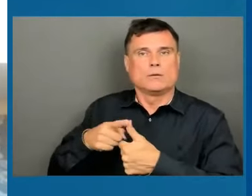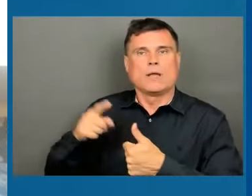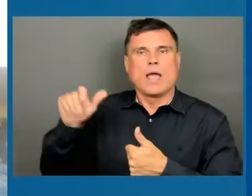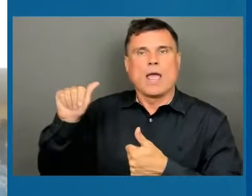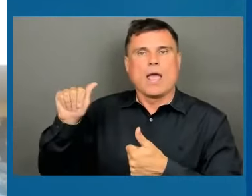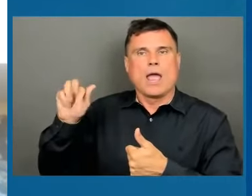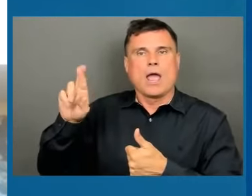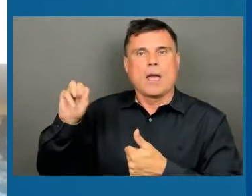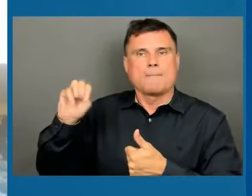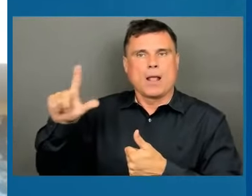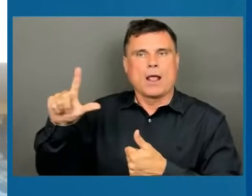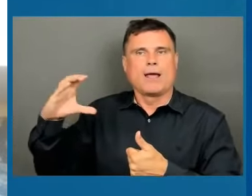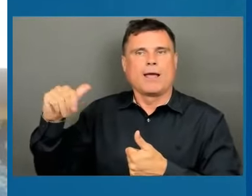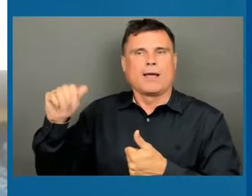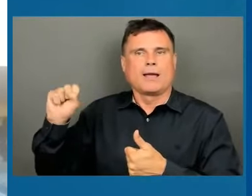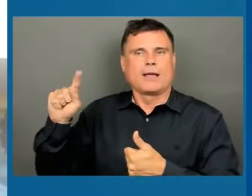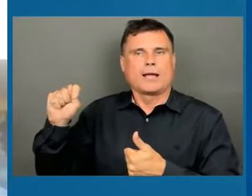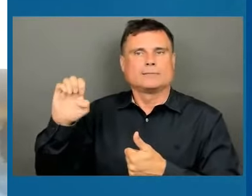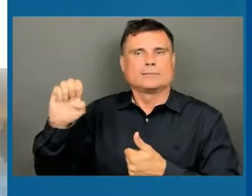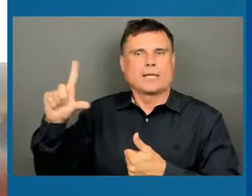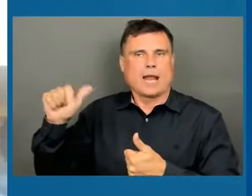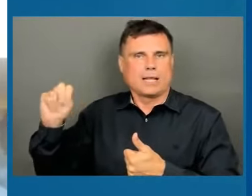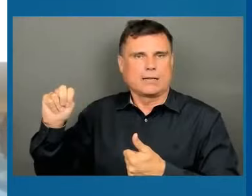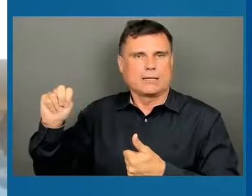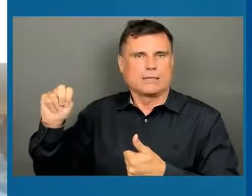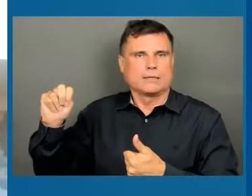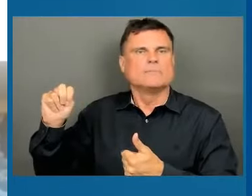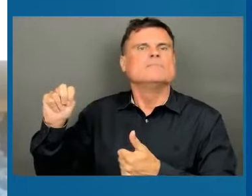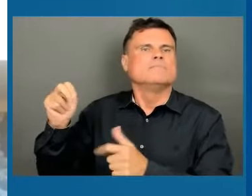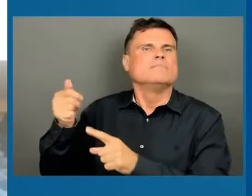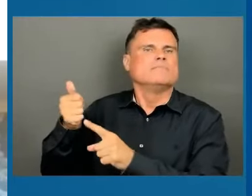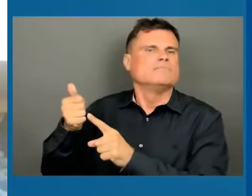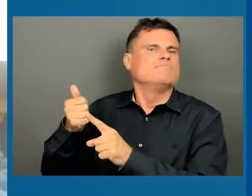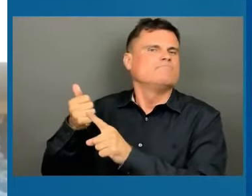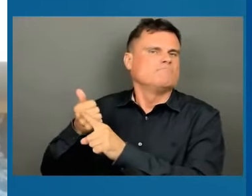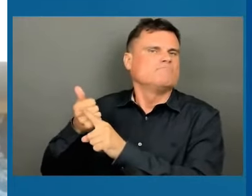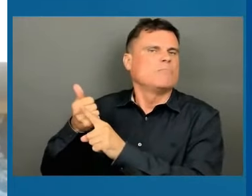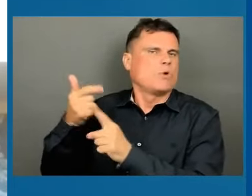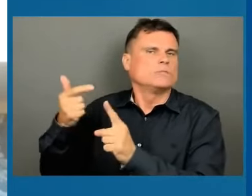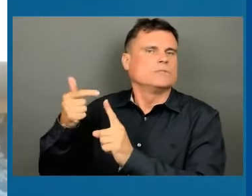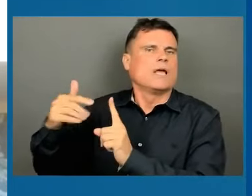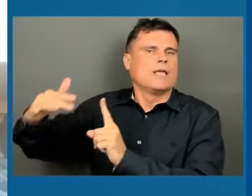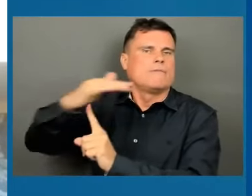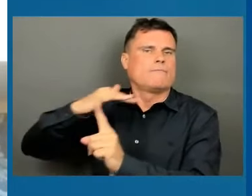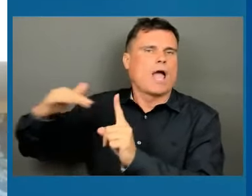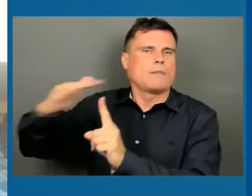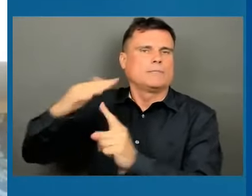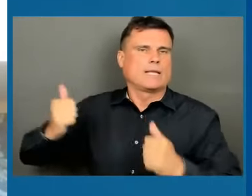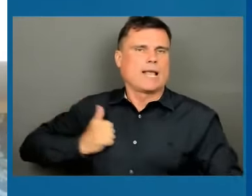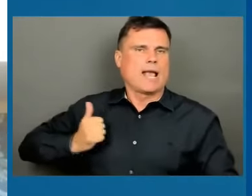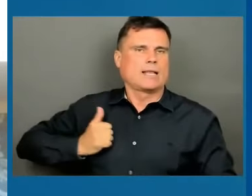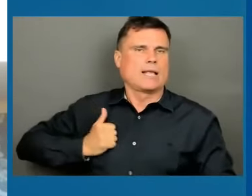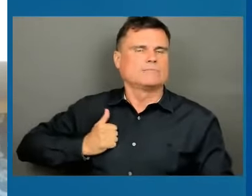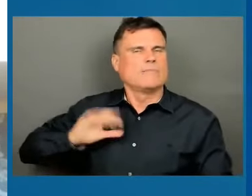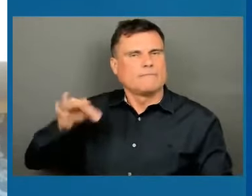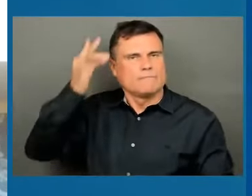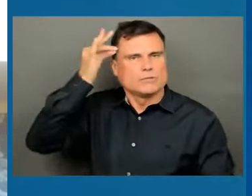and climate change Canada.